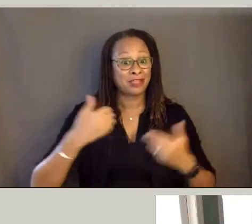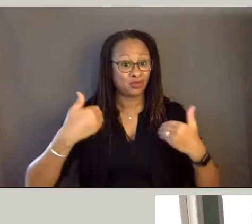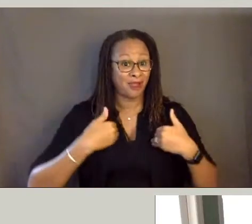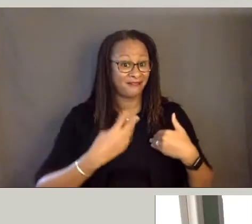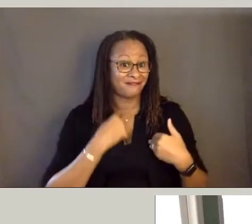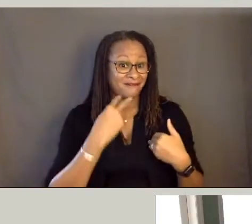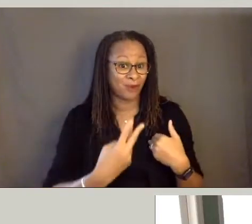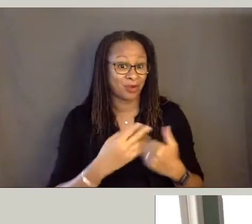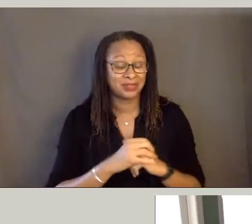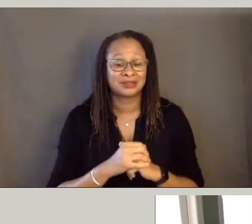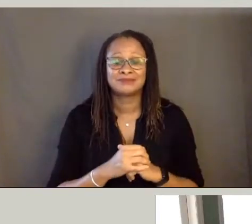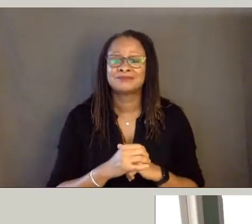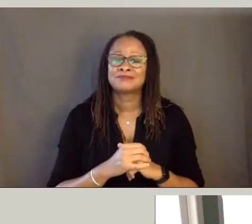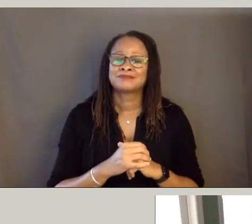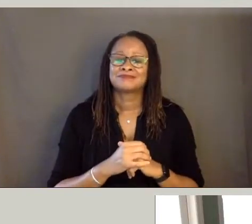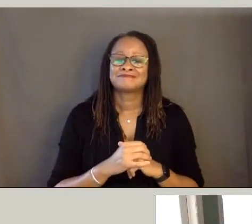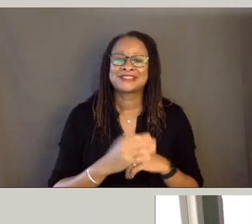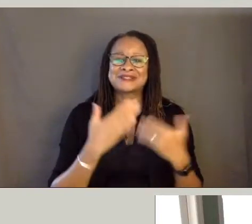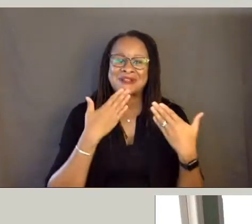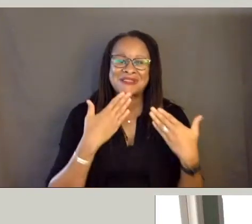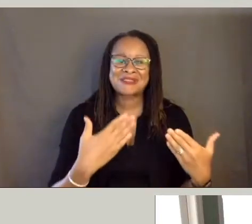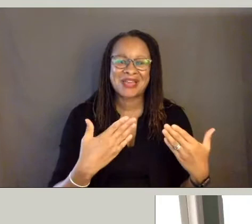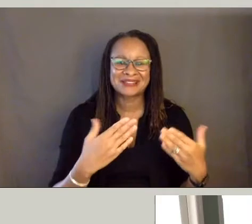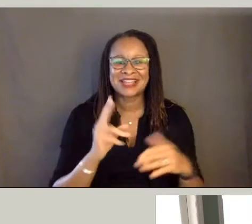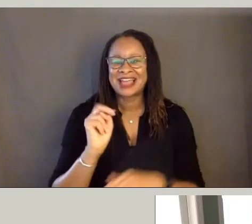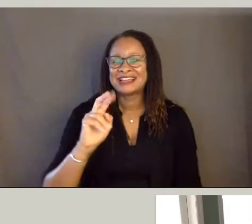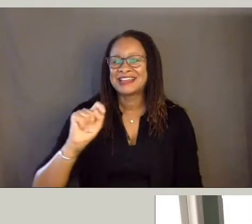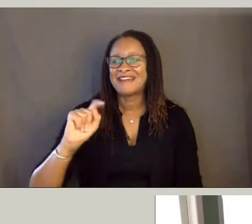So, thank you to our Netflix team,